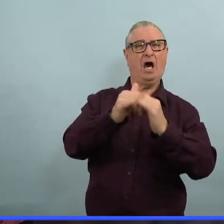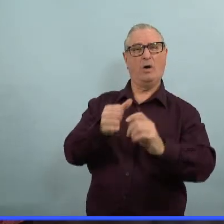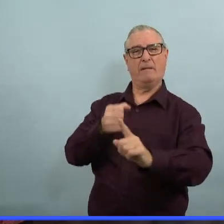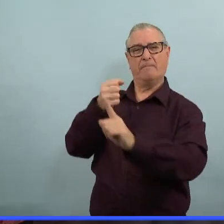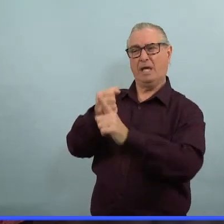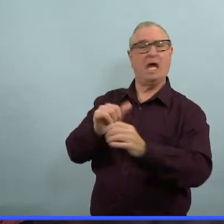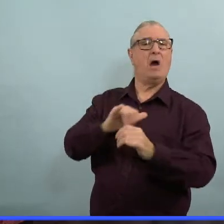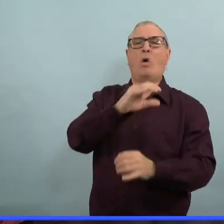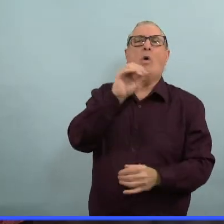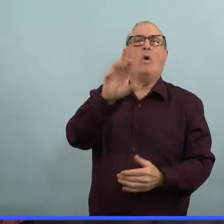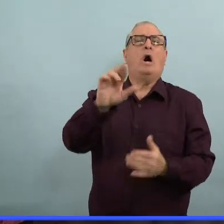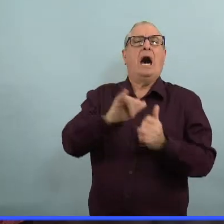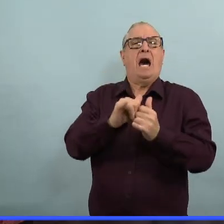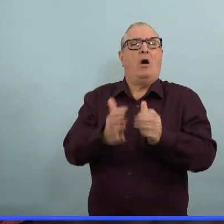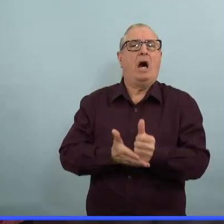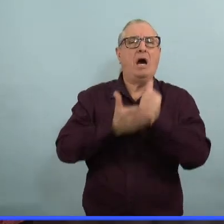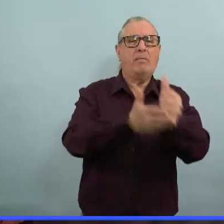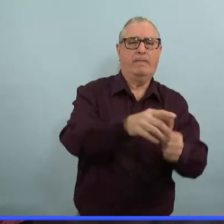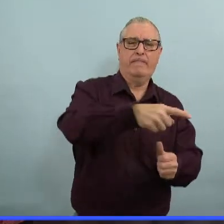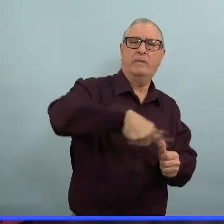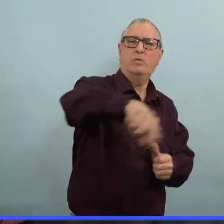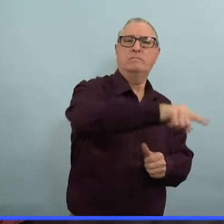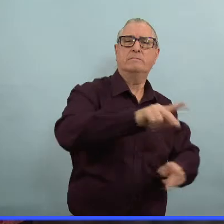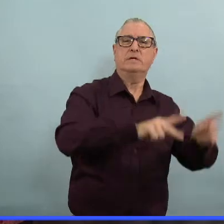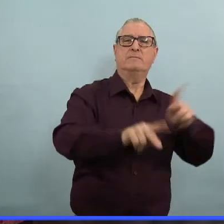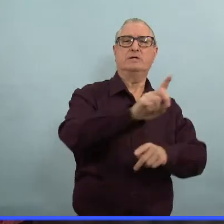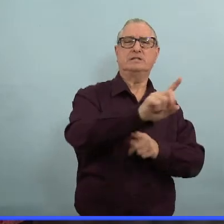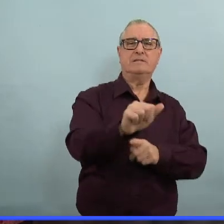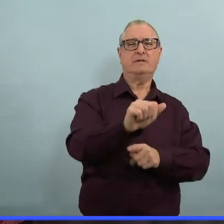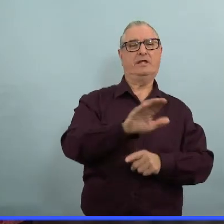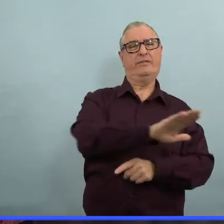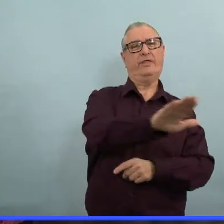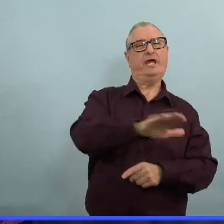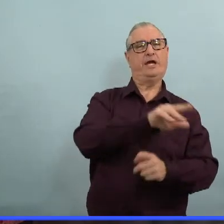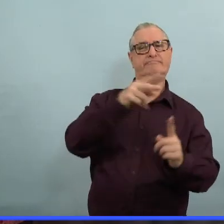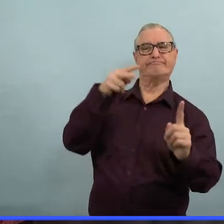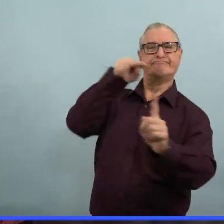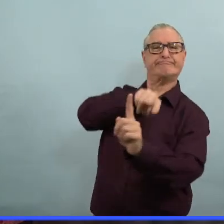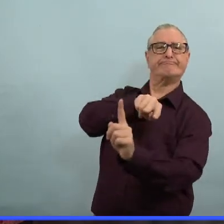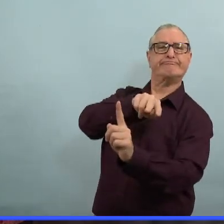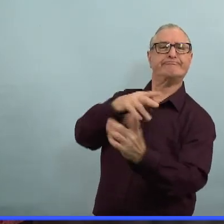on this in terms of the number of people in in in hospital the hospitalization numbers and and